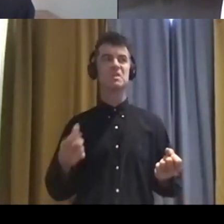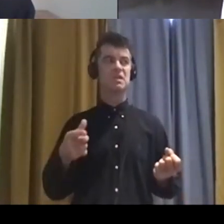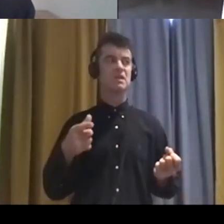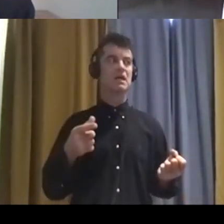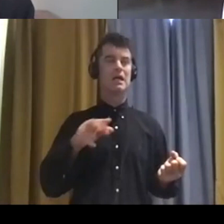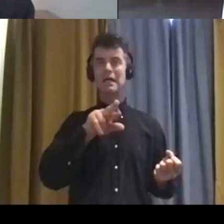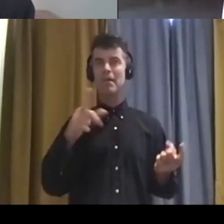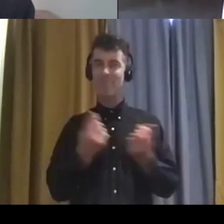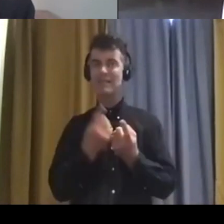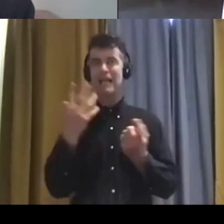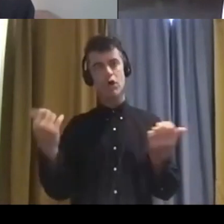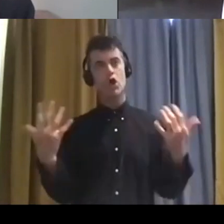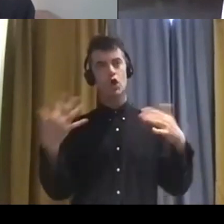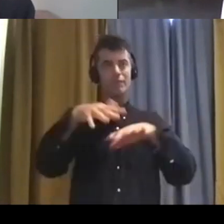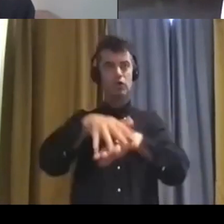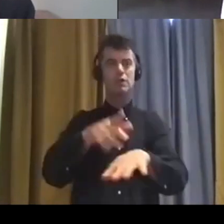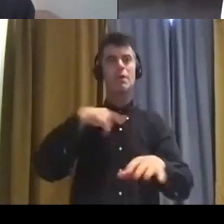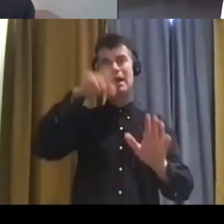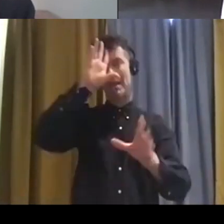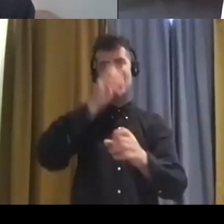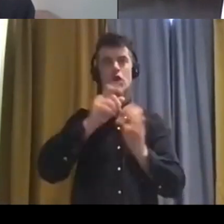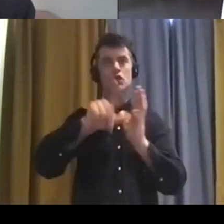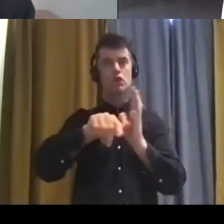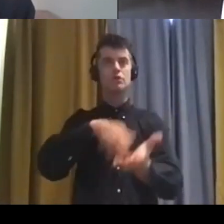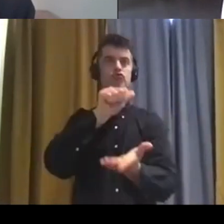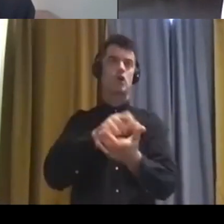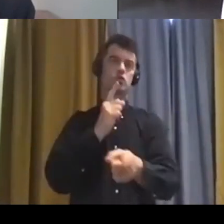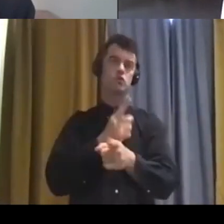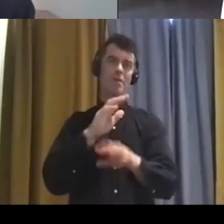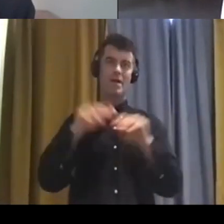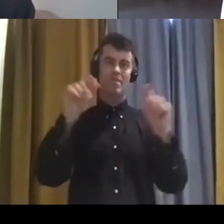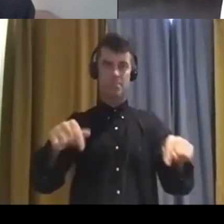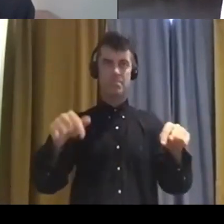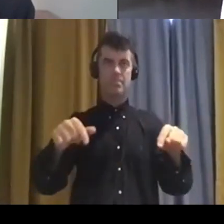of things but we believe that the time is right to have these conversations about the